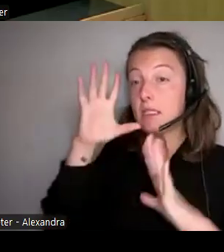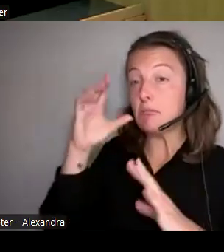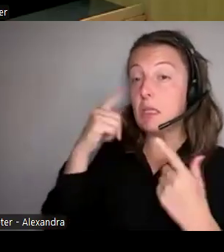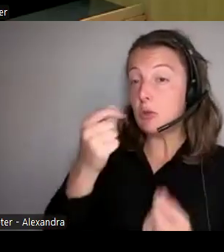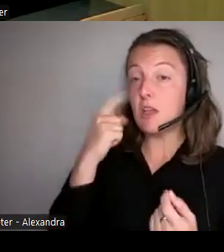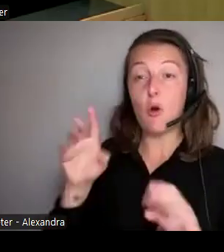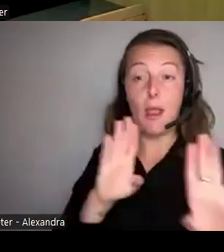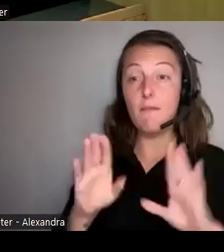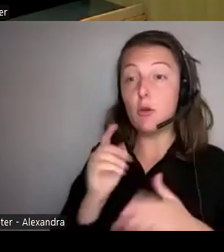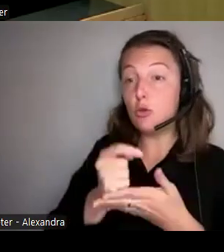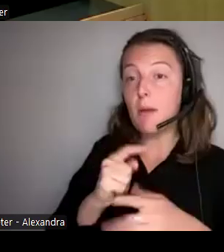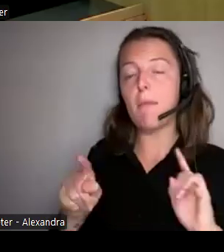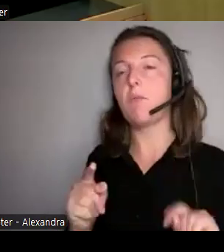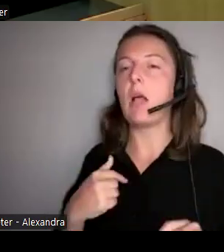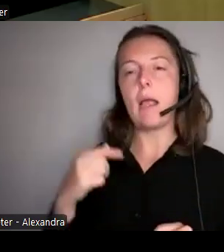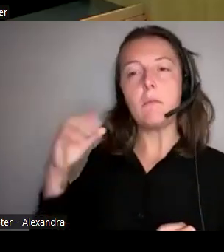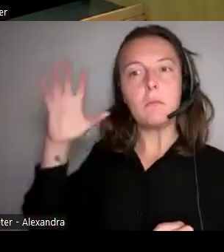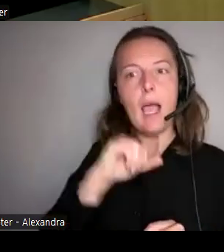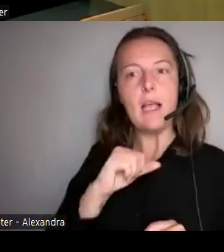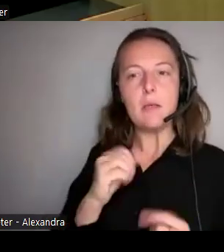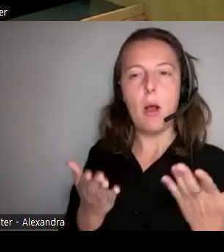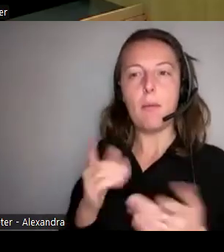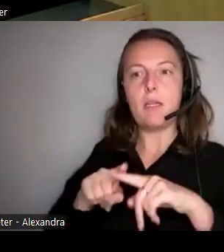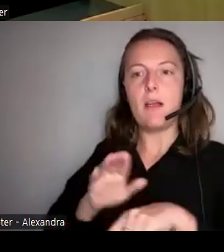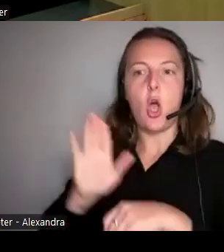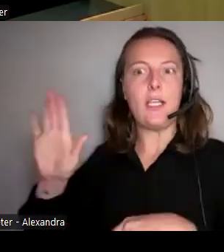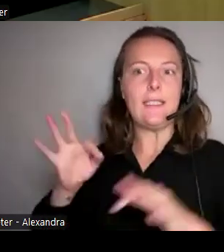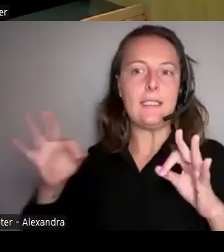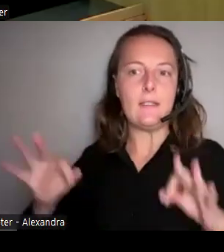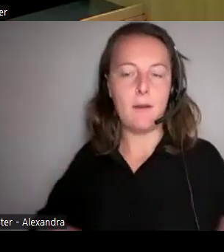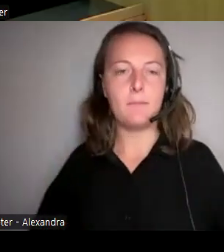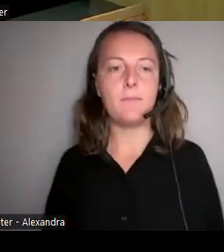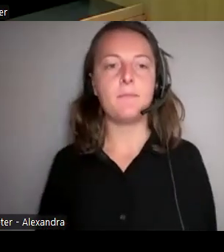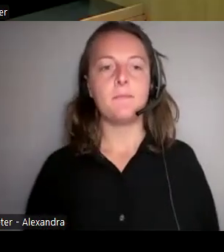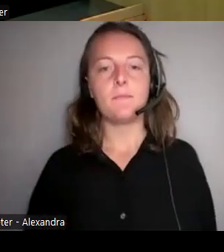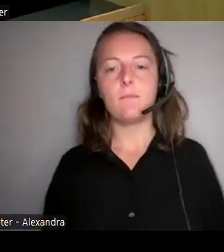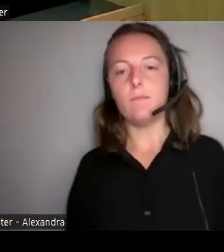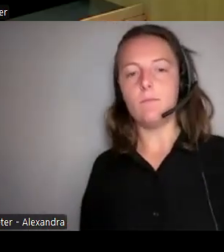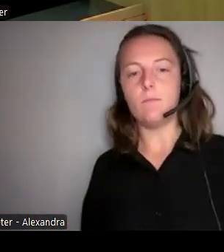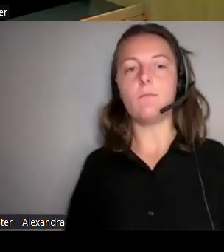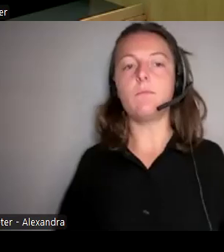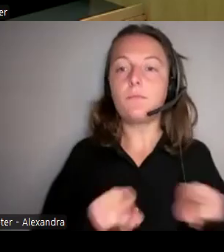but it'll I I imagine it depends on how he defines that. Uh, as you all know, he's on a mission of